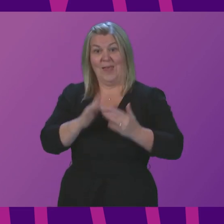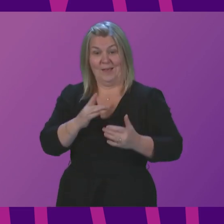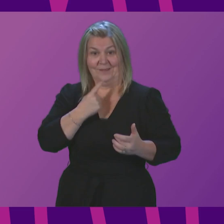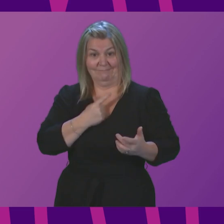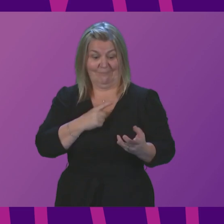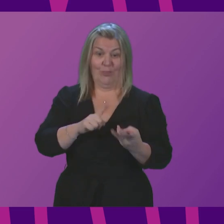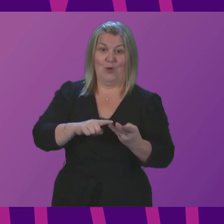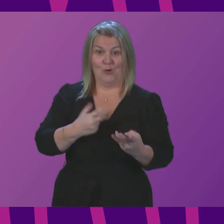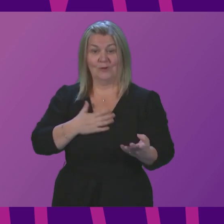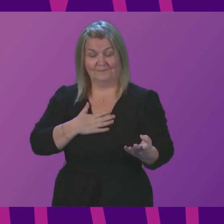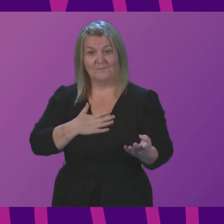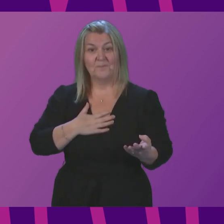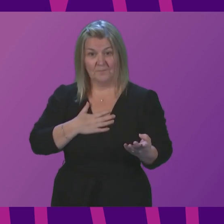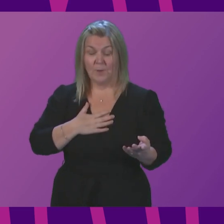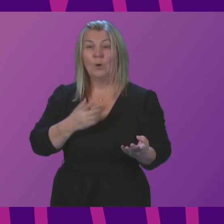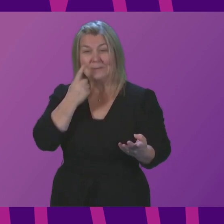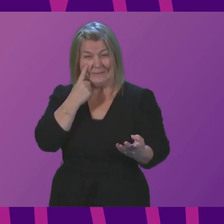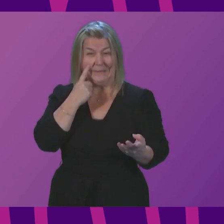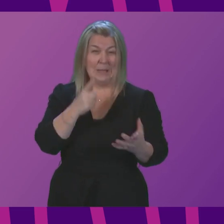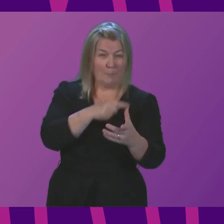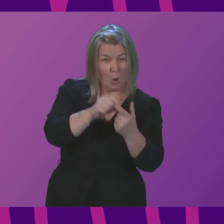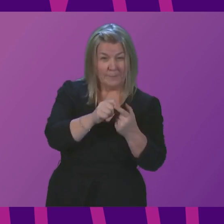of appointments that were flowing through the system.